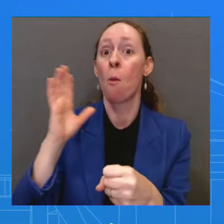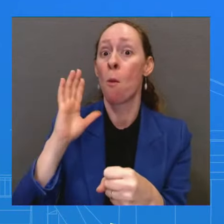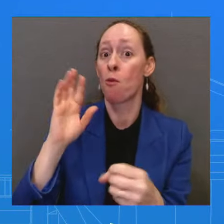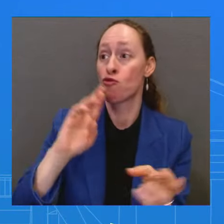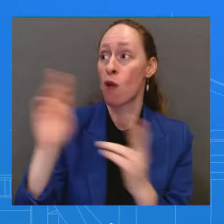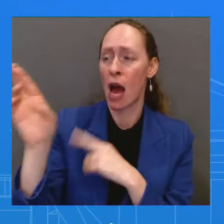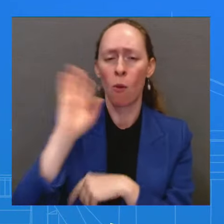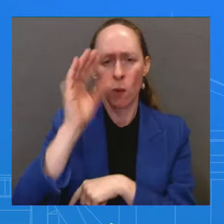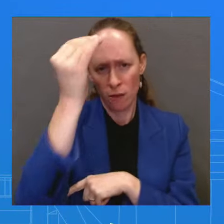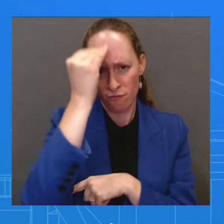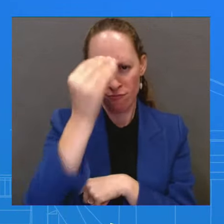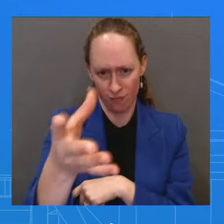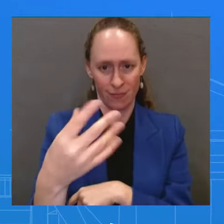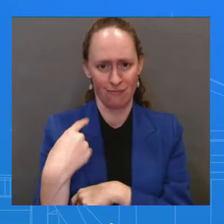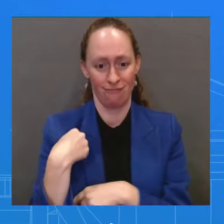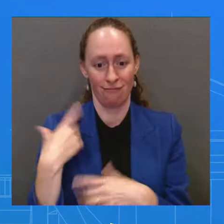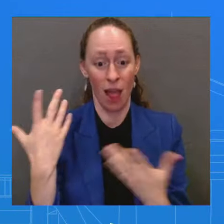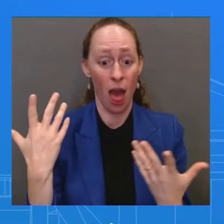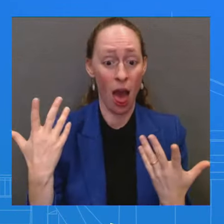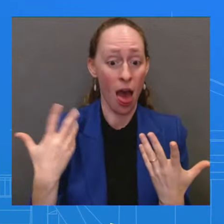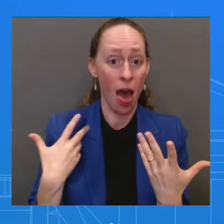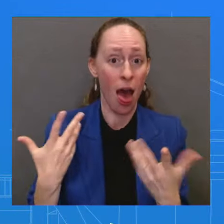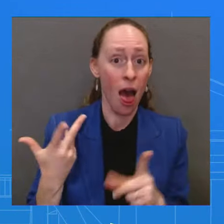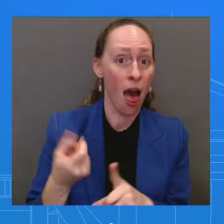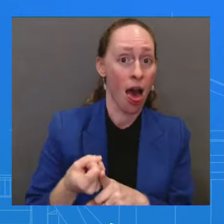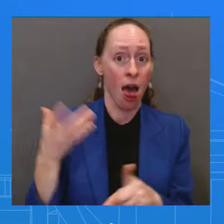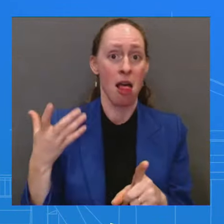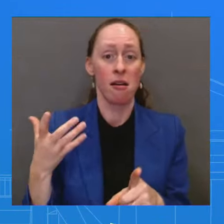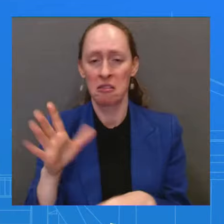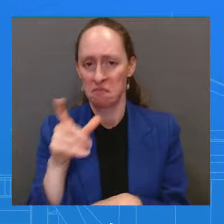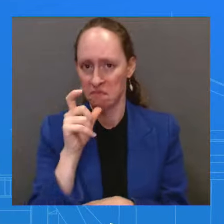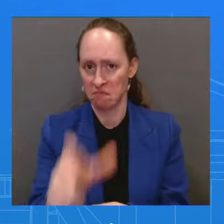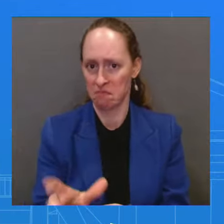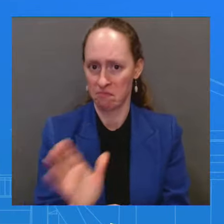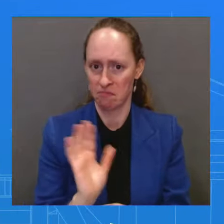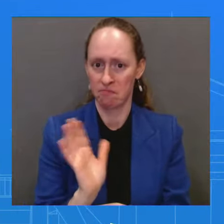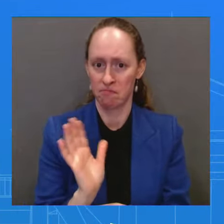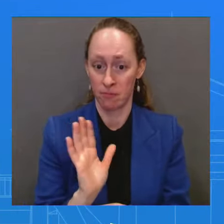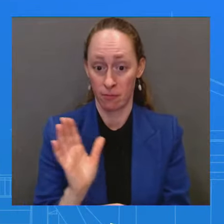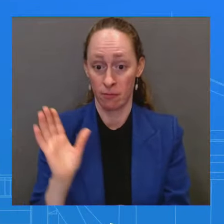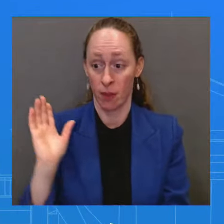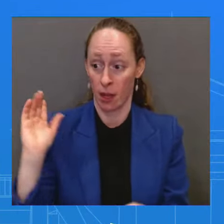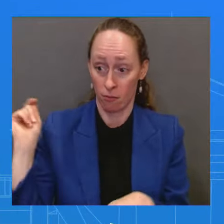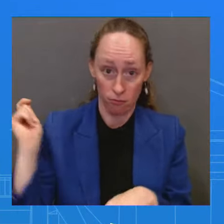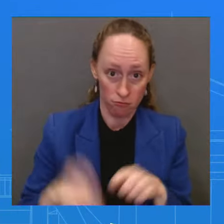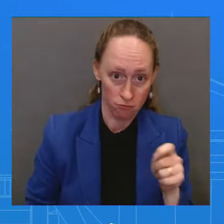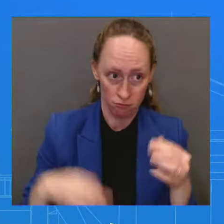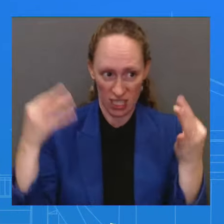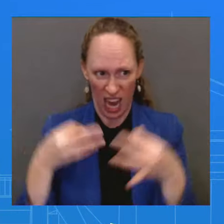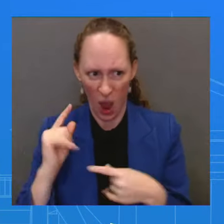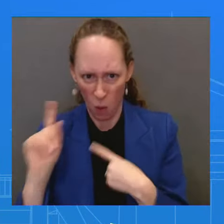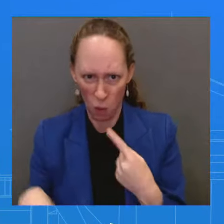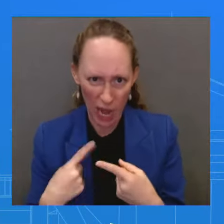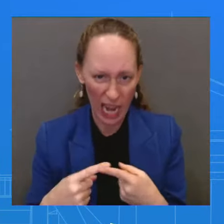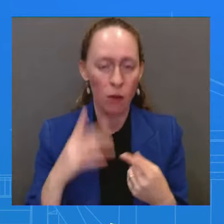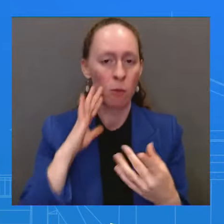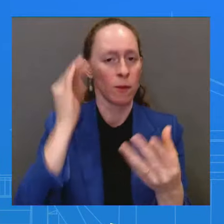But as soon as we've locked that in, certainly, we will share that with all of you -- the timing and the date. The Press: And then, he also talked about another means